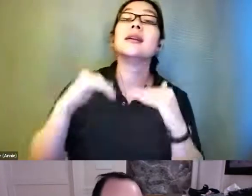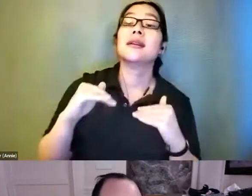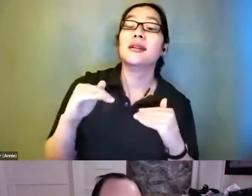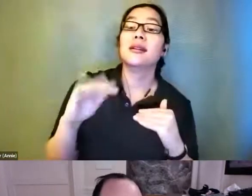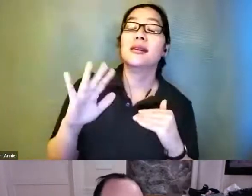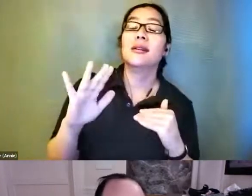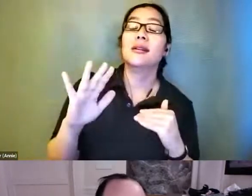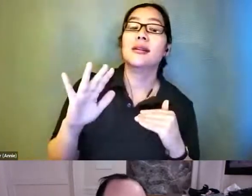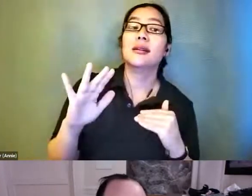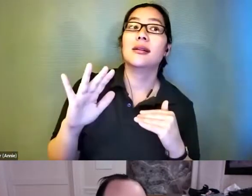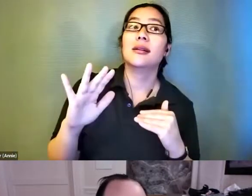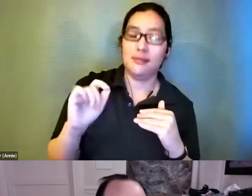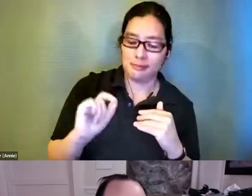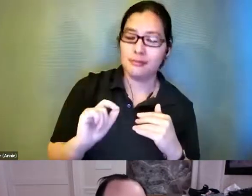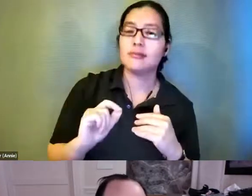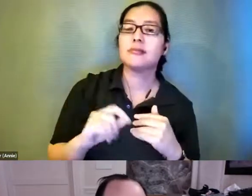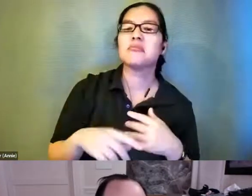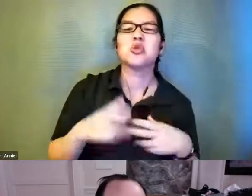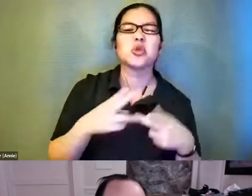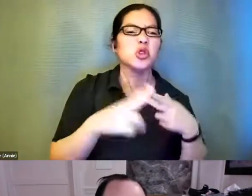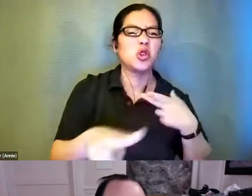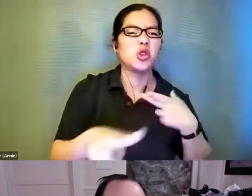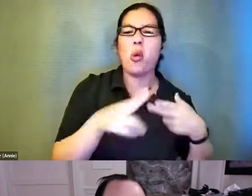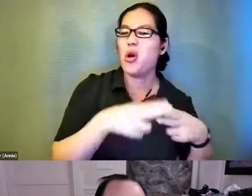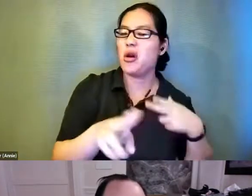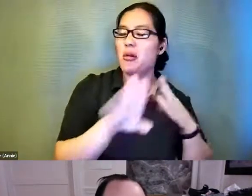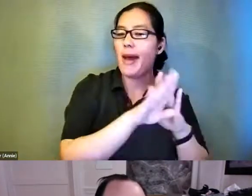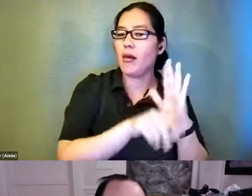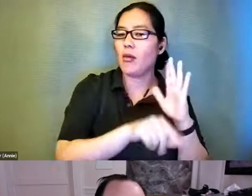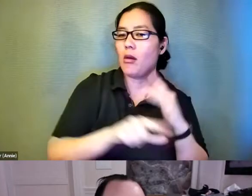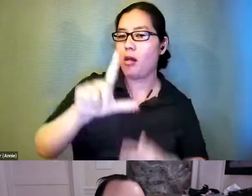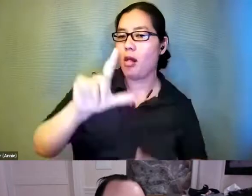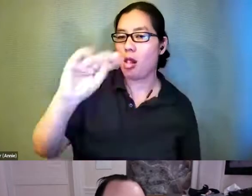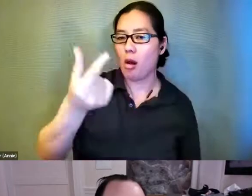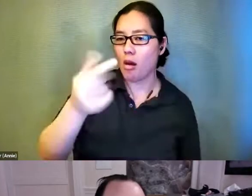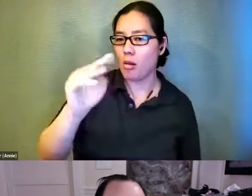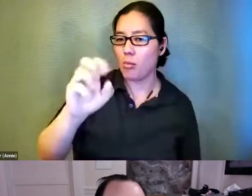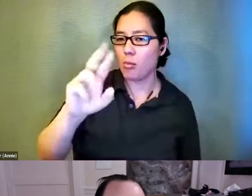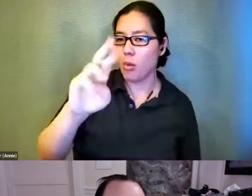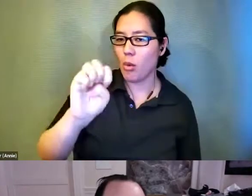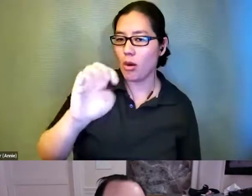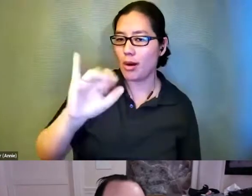word about the Longmore Institute. We are very happy to be one of the coorganizers of this